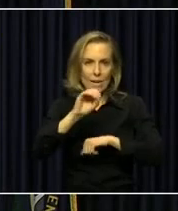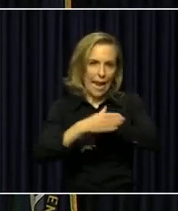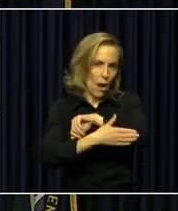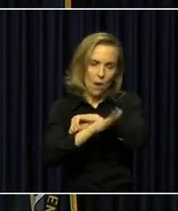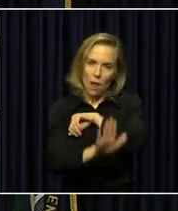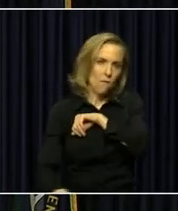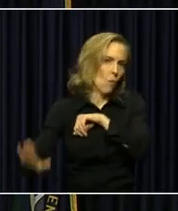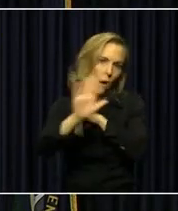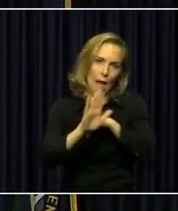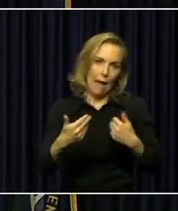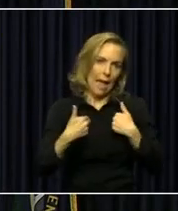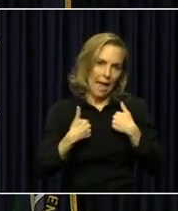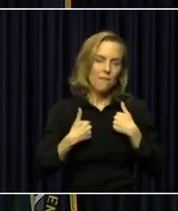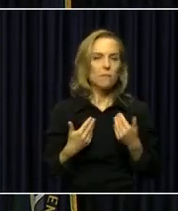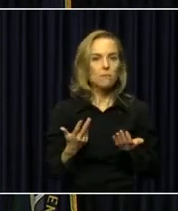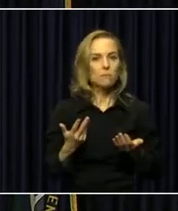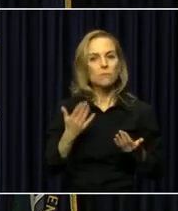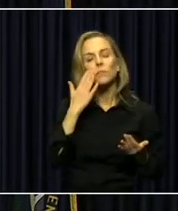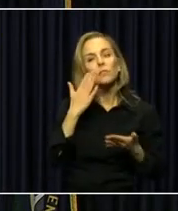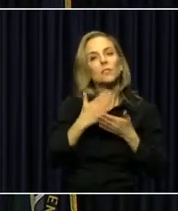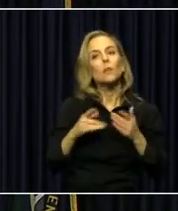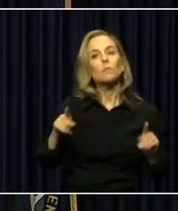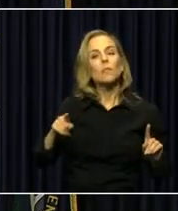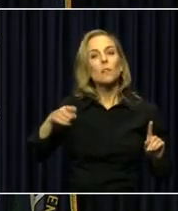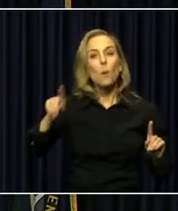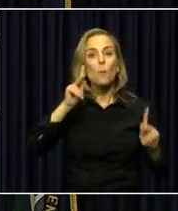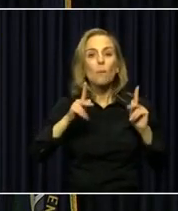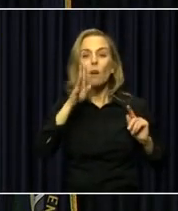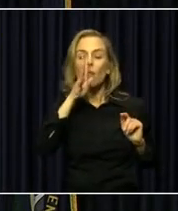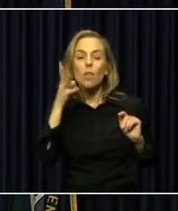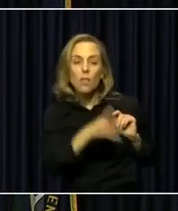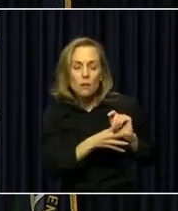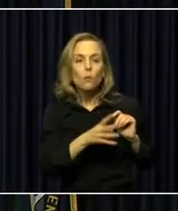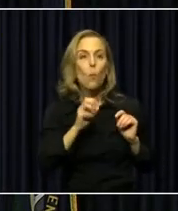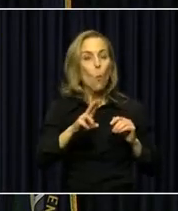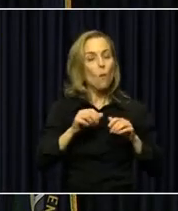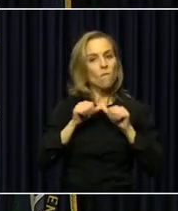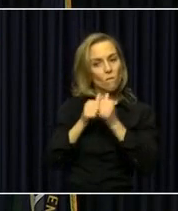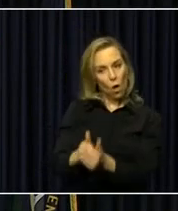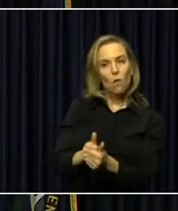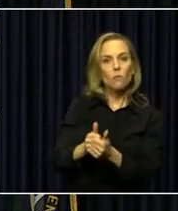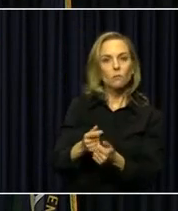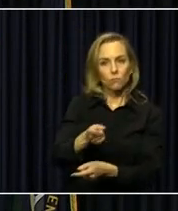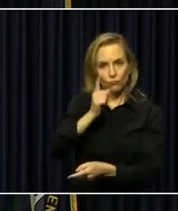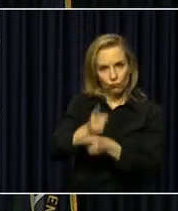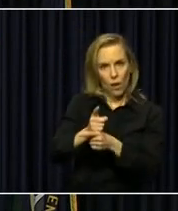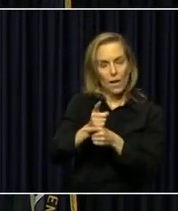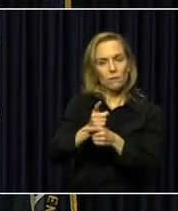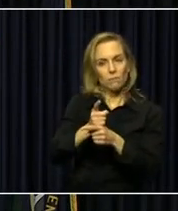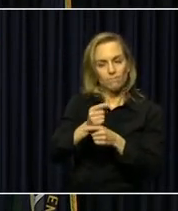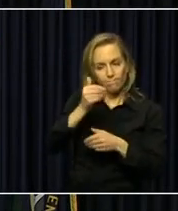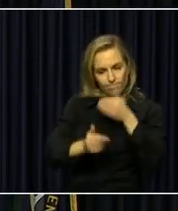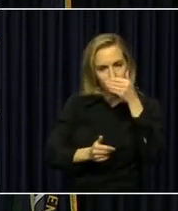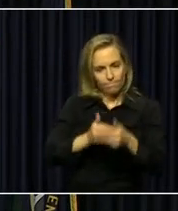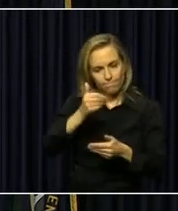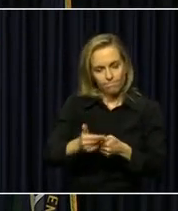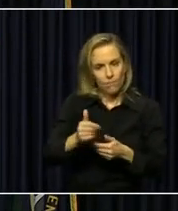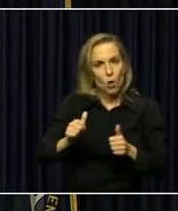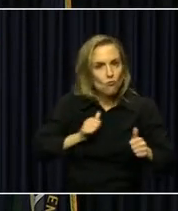SO TODAY WAS THE LAST DAY OF OUR FOUR DAYS IN KENTON COUNTY. IT HAS BEEN OUR BEST